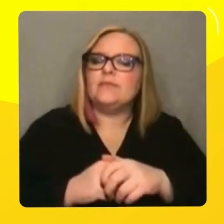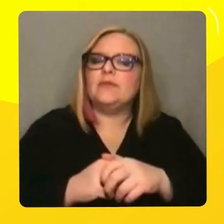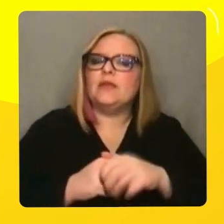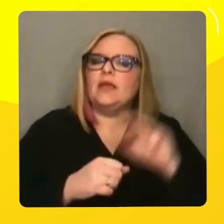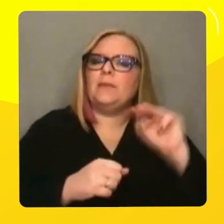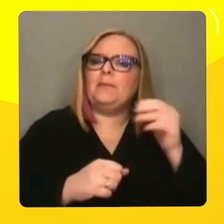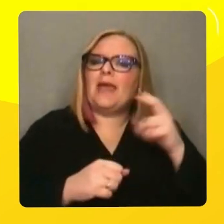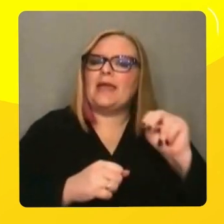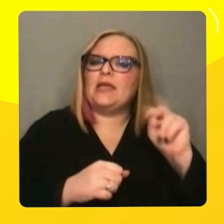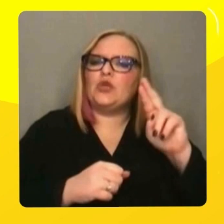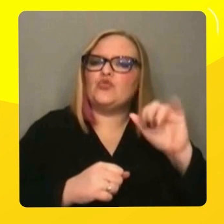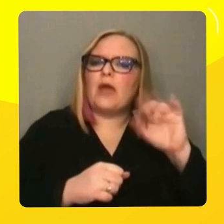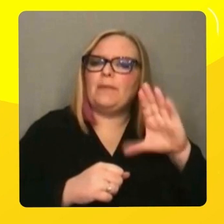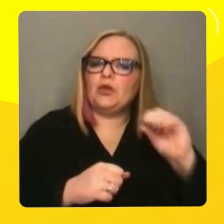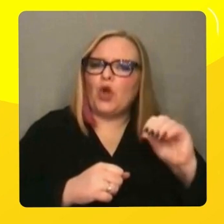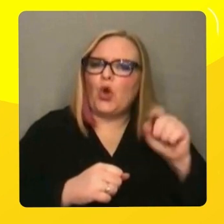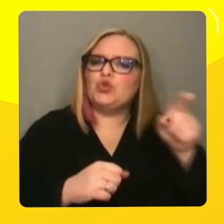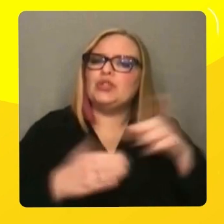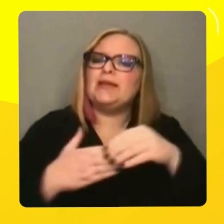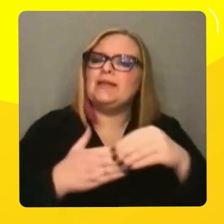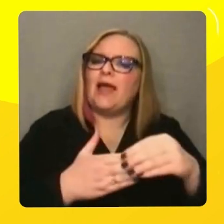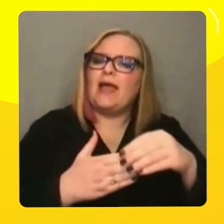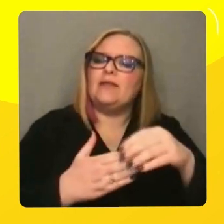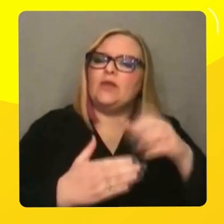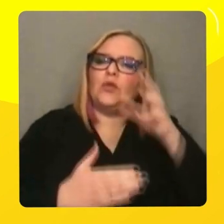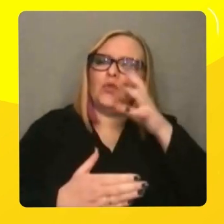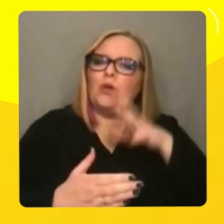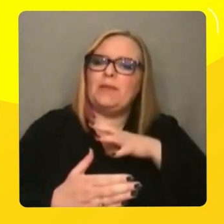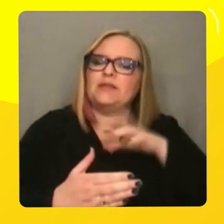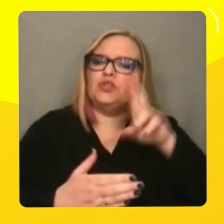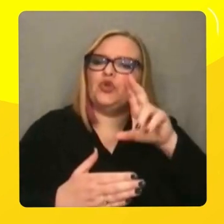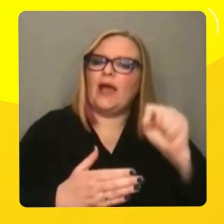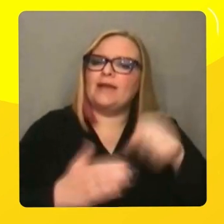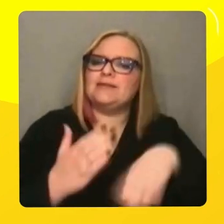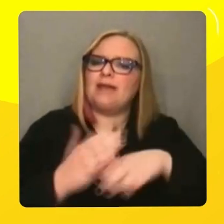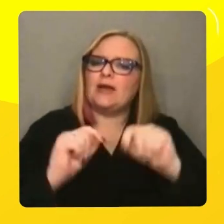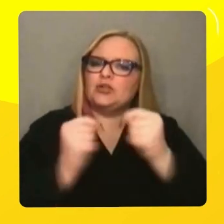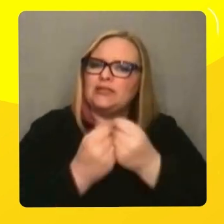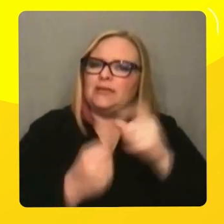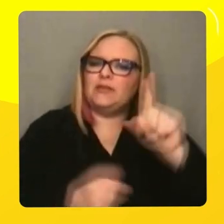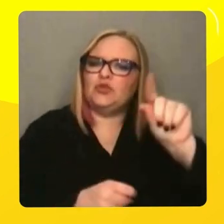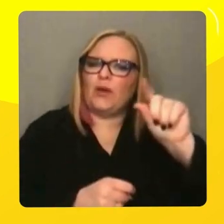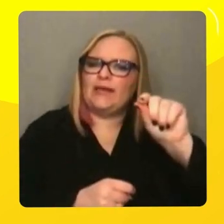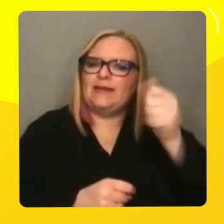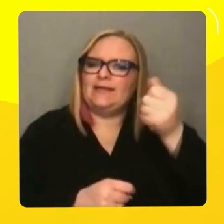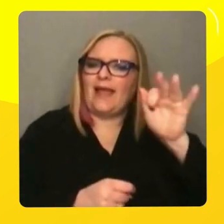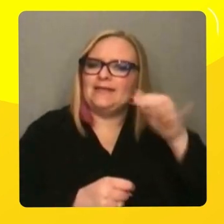She led the US women's soccer team to victory in 2019, and when she and her teammates were coming